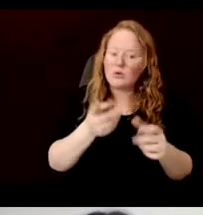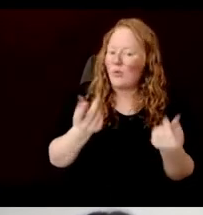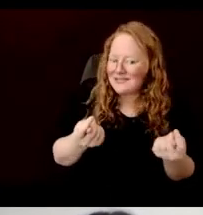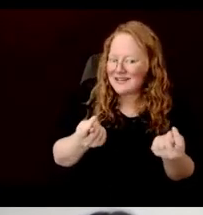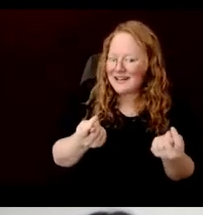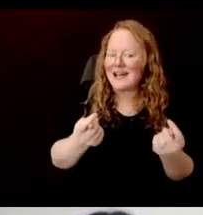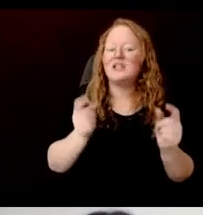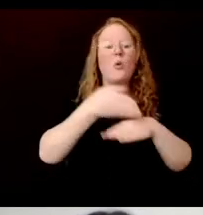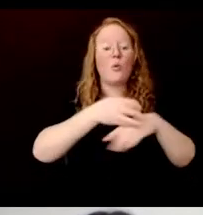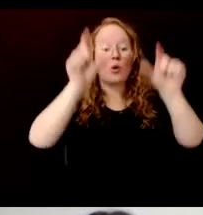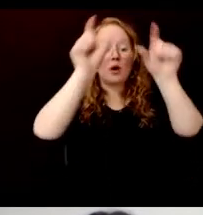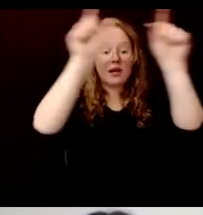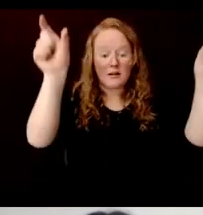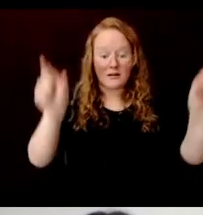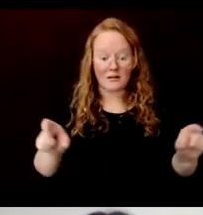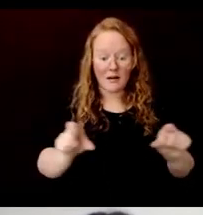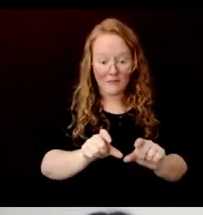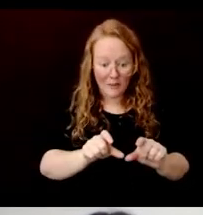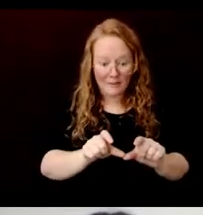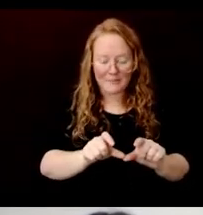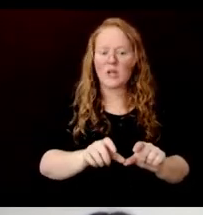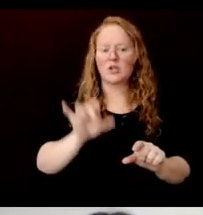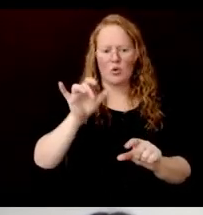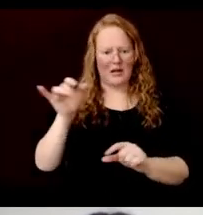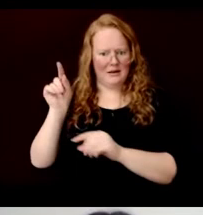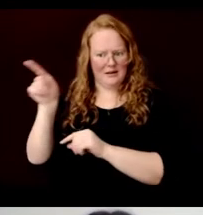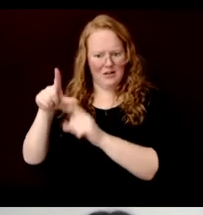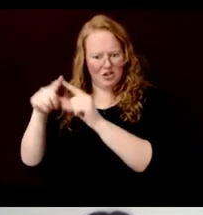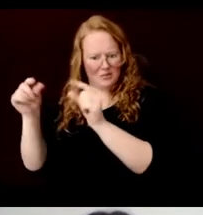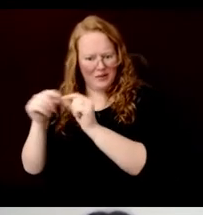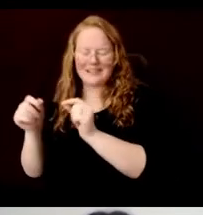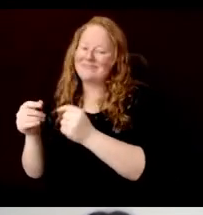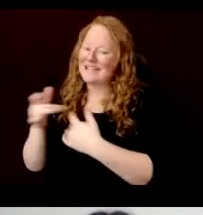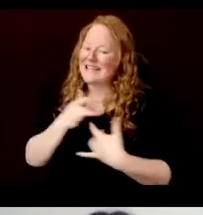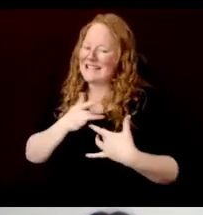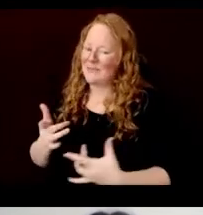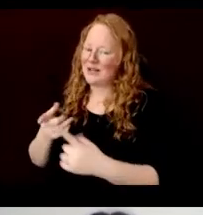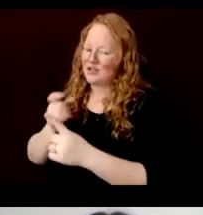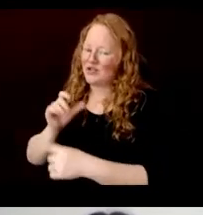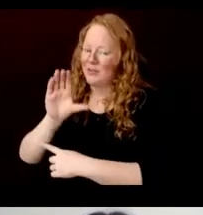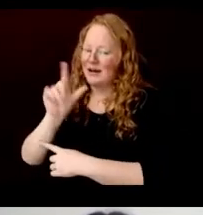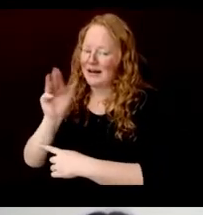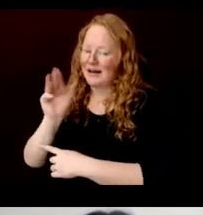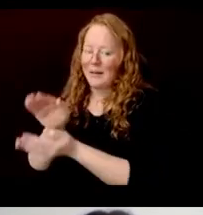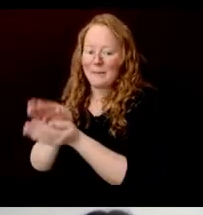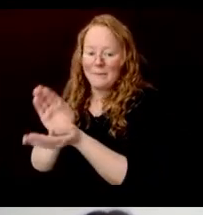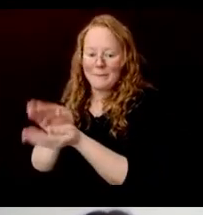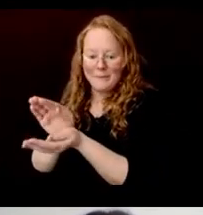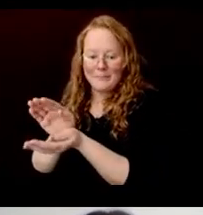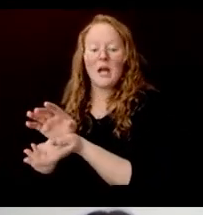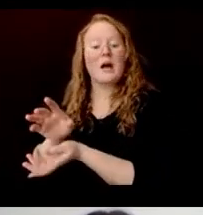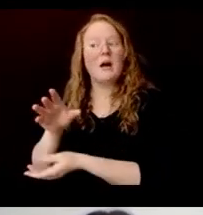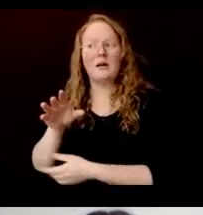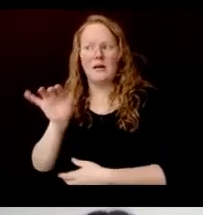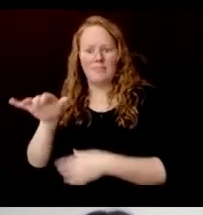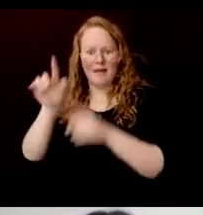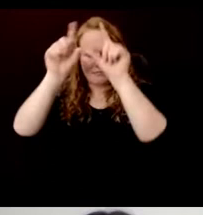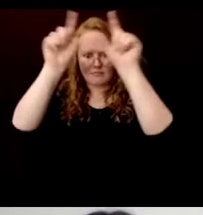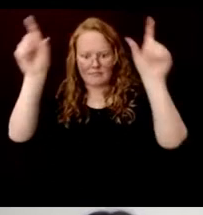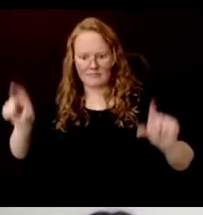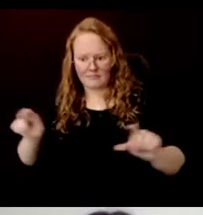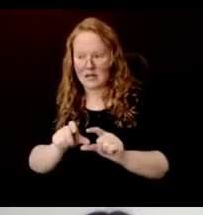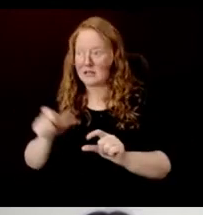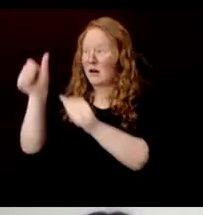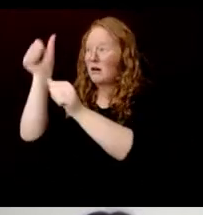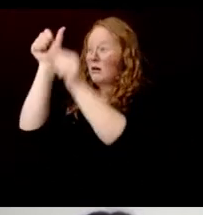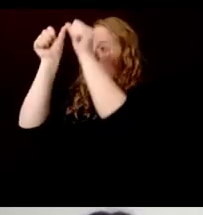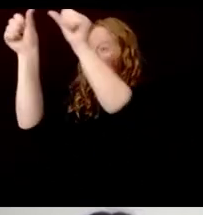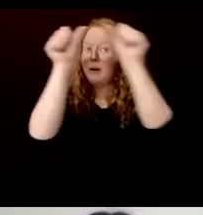In Japan, this frame is typically formed as a clam shell where the bamboo screen is pinned in place, but in Vietnam, these form two pieces.